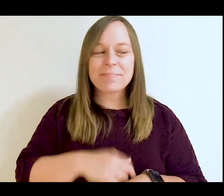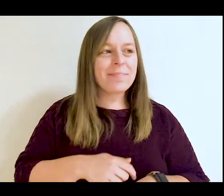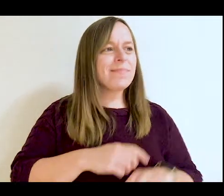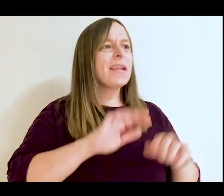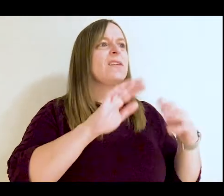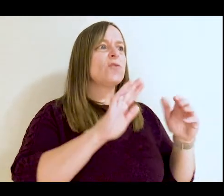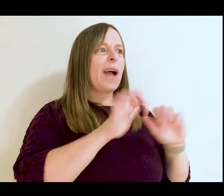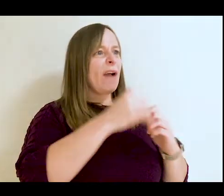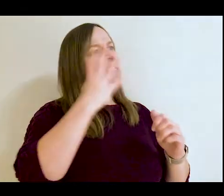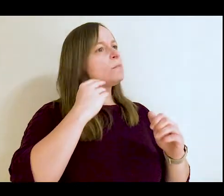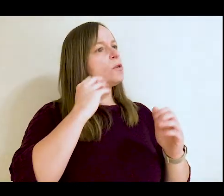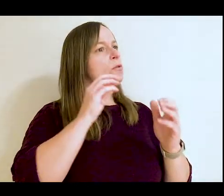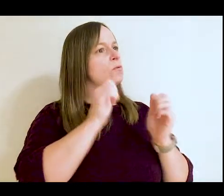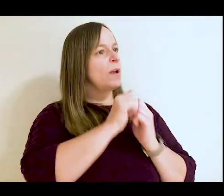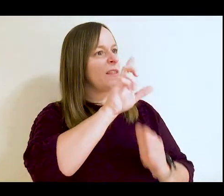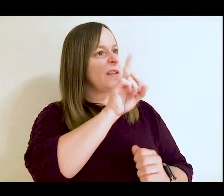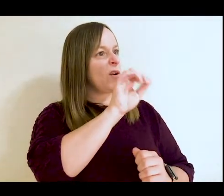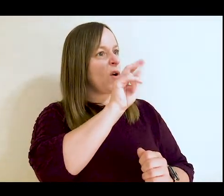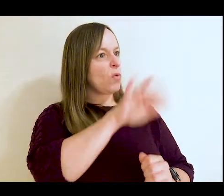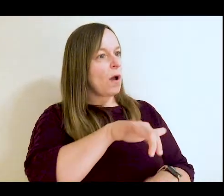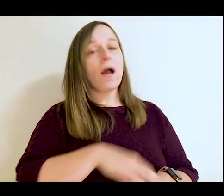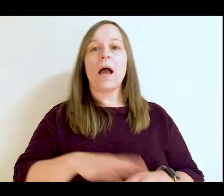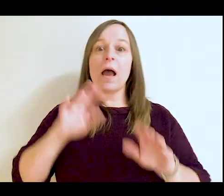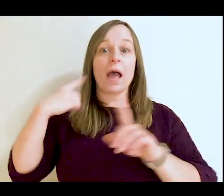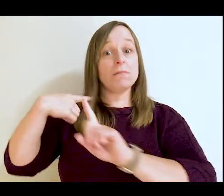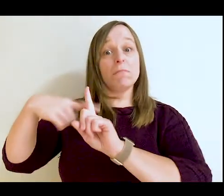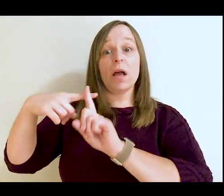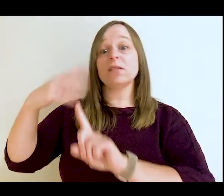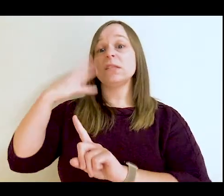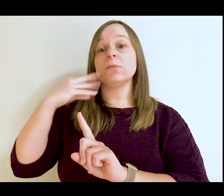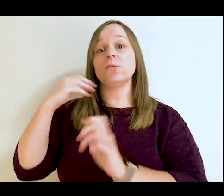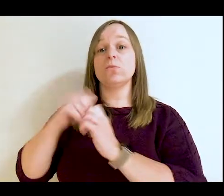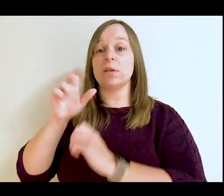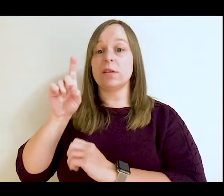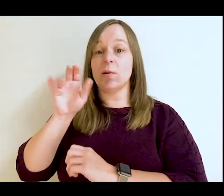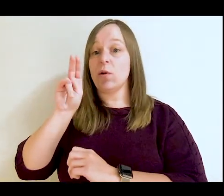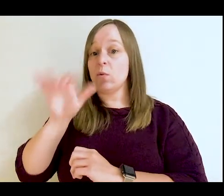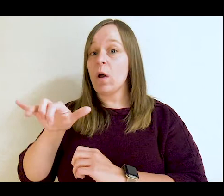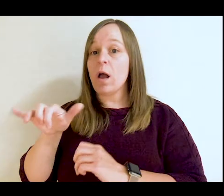K: Now how was your experience working with DRNY? S: I had a really positive experience and